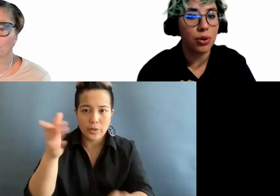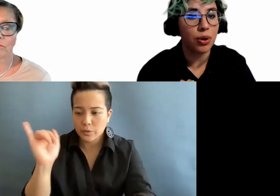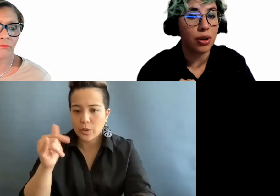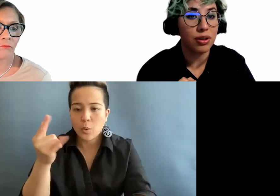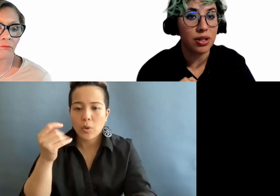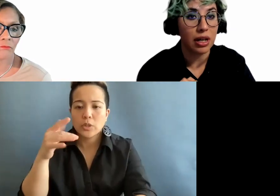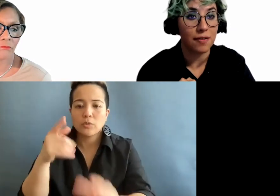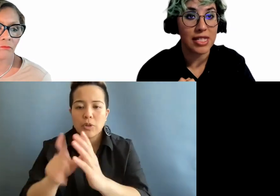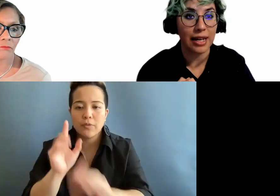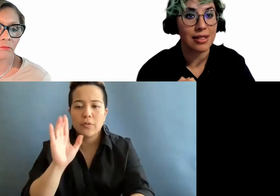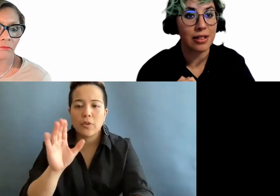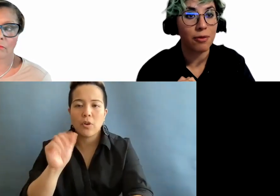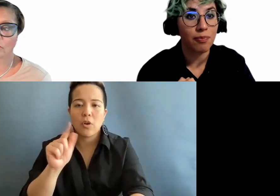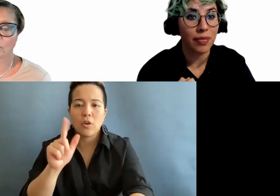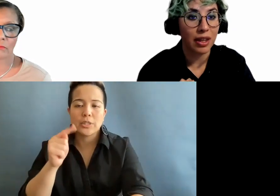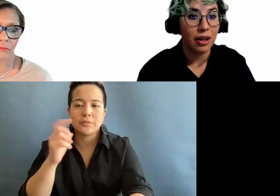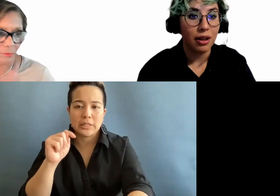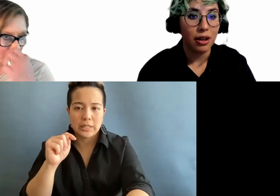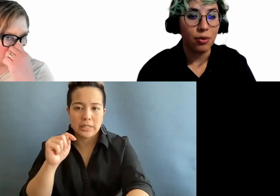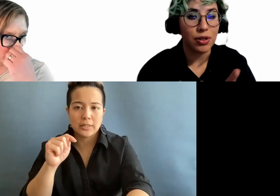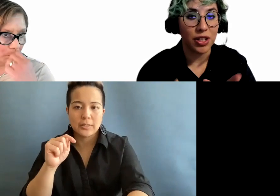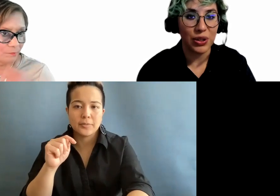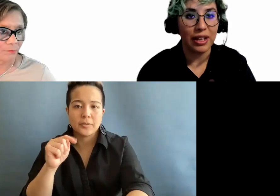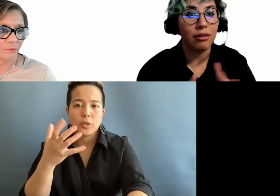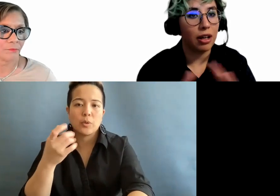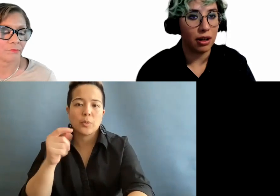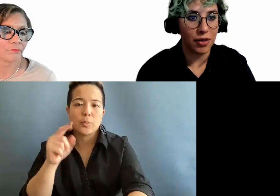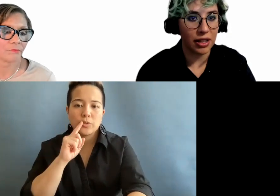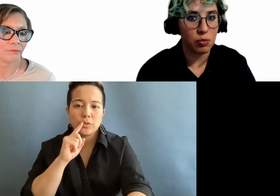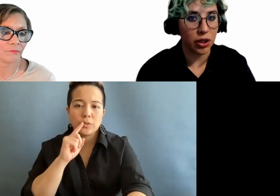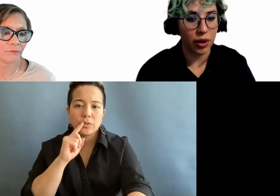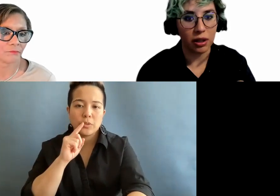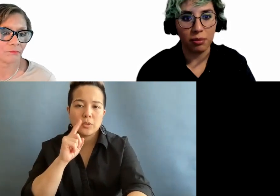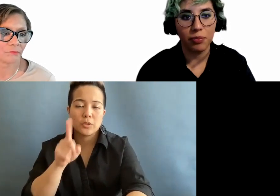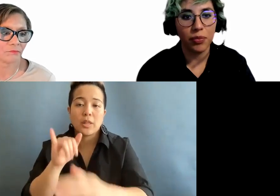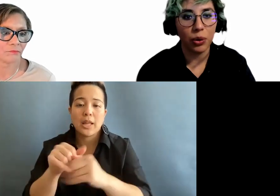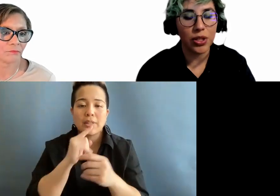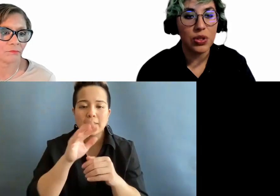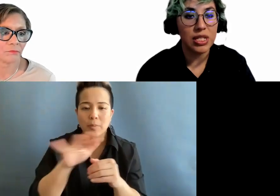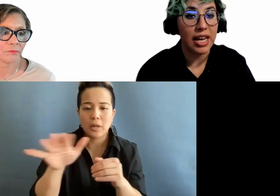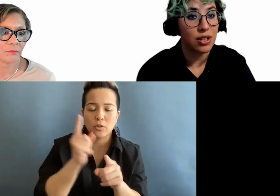your alternative text. You want to make sure that everything is spelled correctly. You want to test